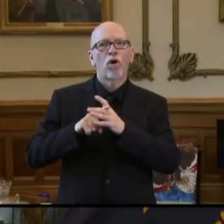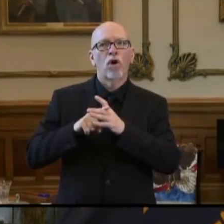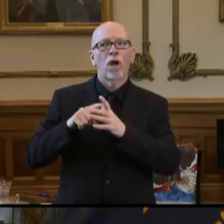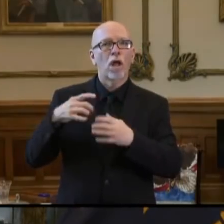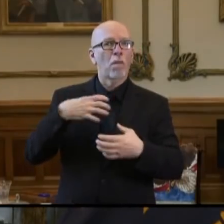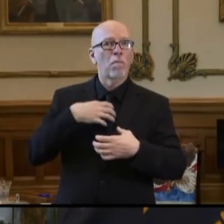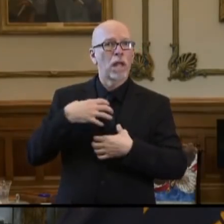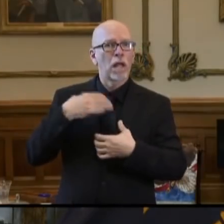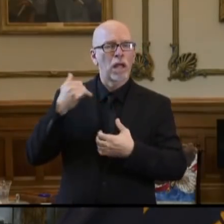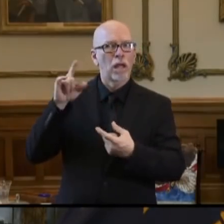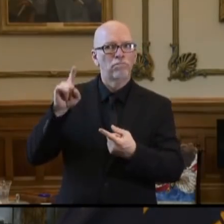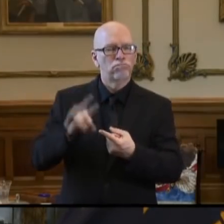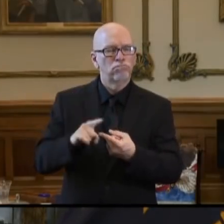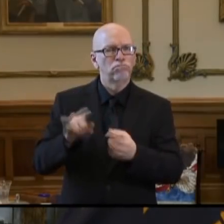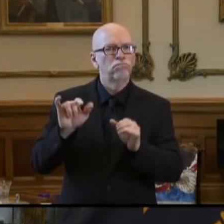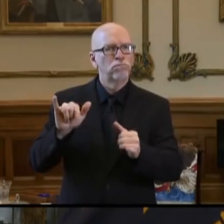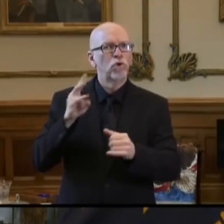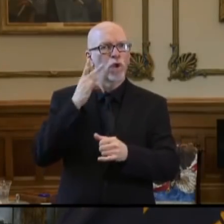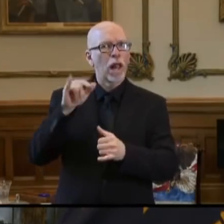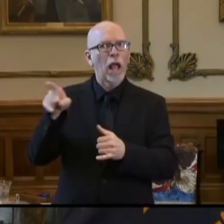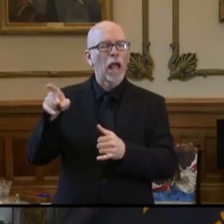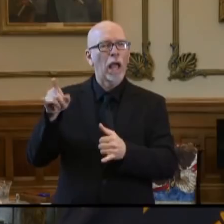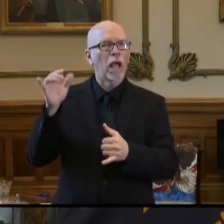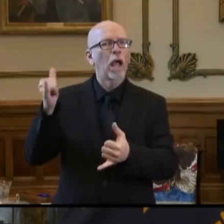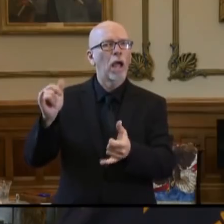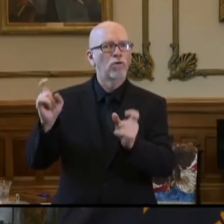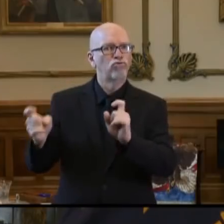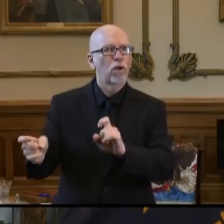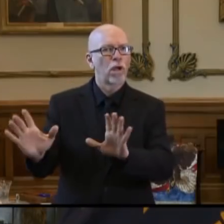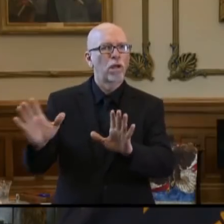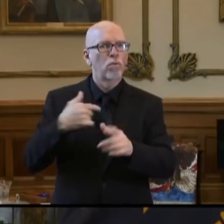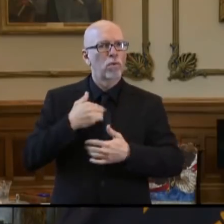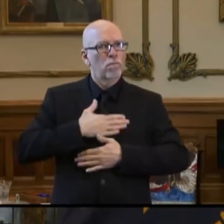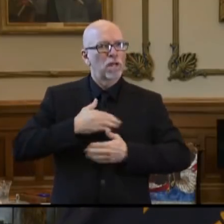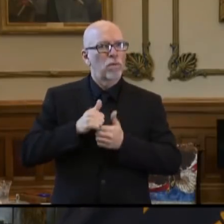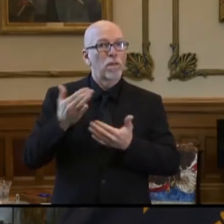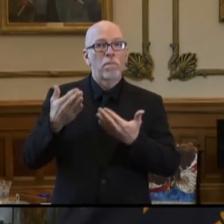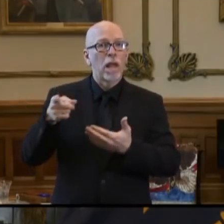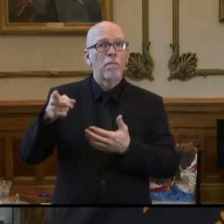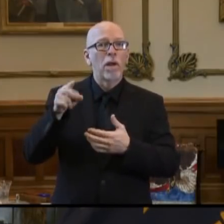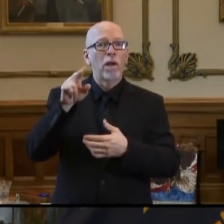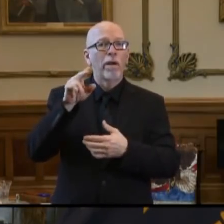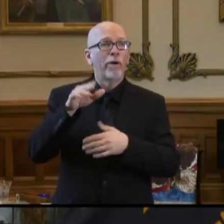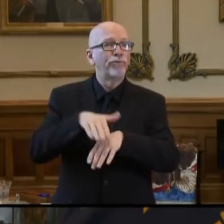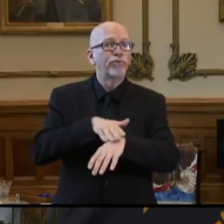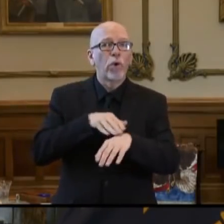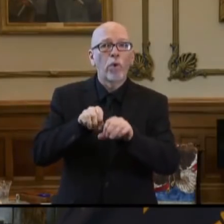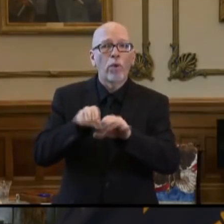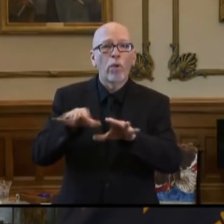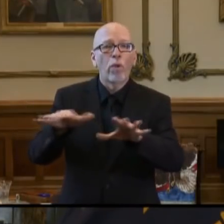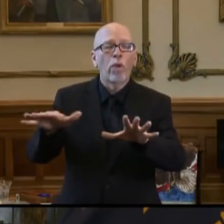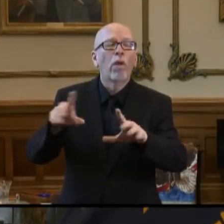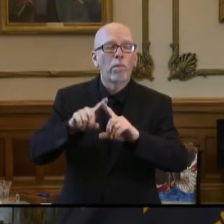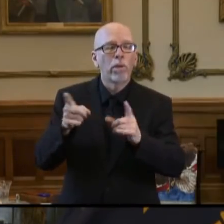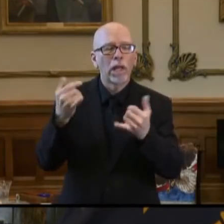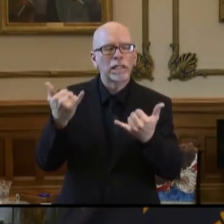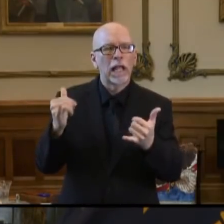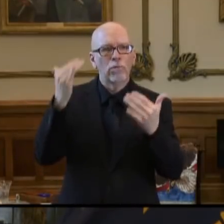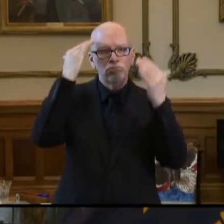LAST FEW DAYS LAST WEEK THEY ARE STARTING TO DECLINE AT AN EXCEPTIONAL RATE. WE'RE PLEASED ABOUT THAT. MAYBE MAYBE